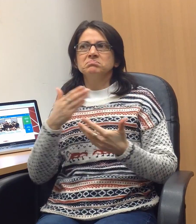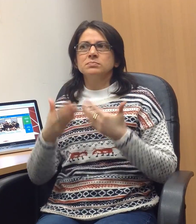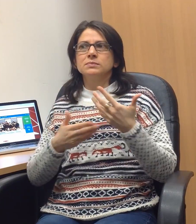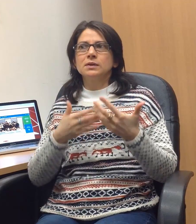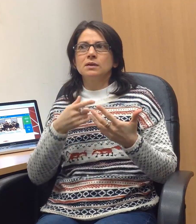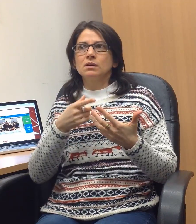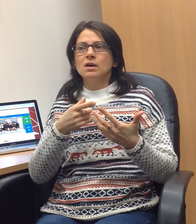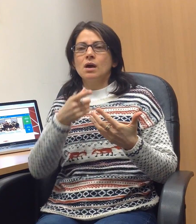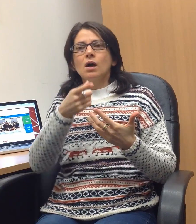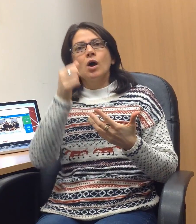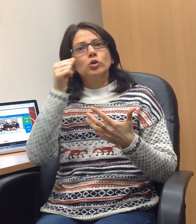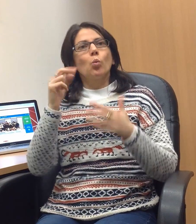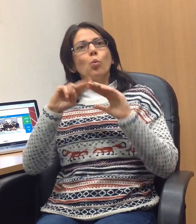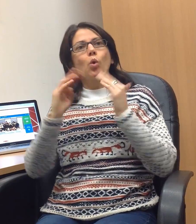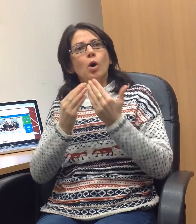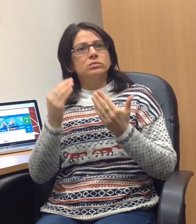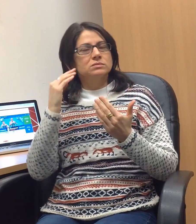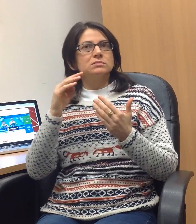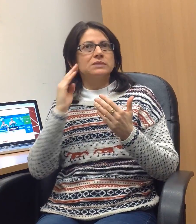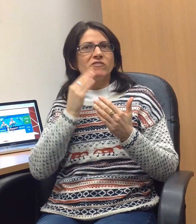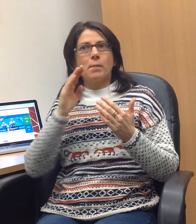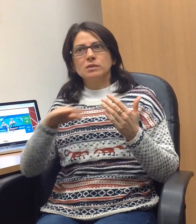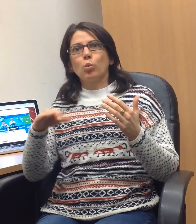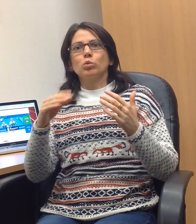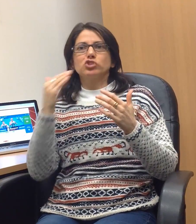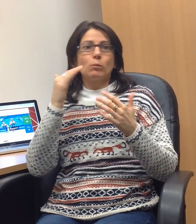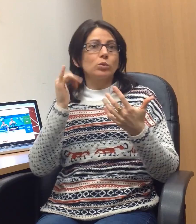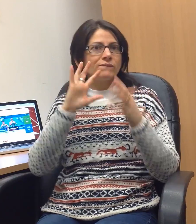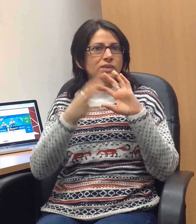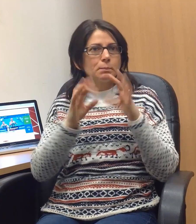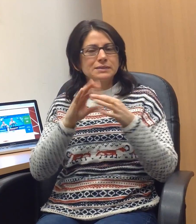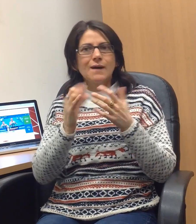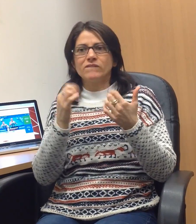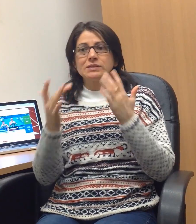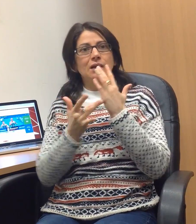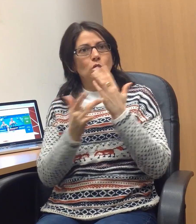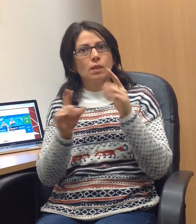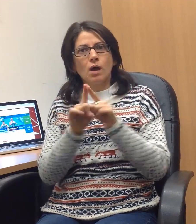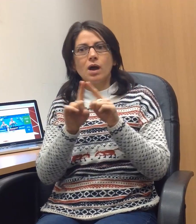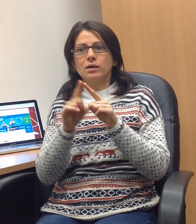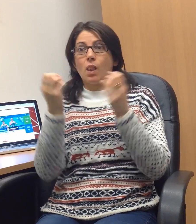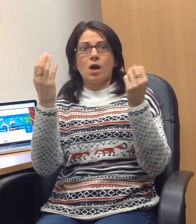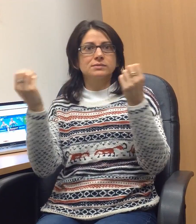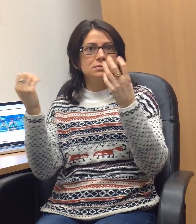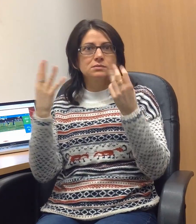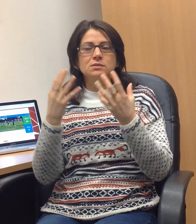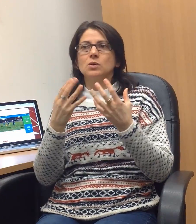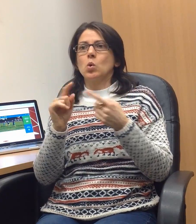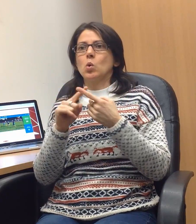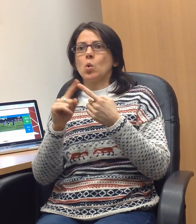At the world Deaf basketball championships or Deaflympics, they use different types of technology such as lights or